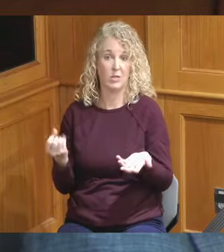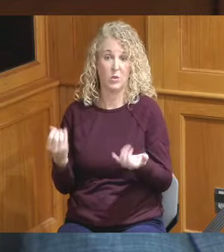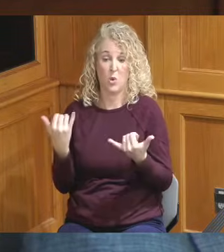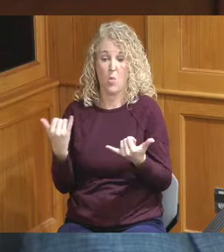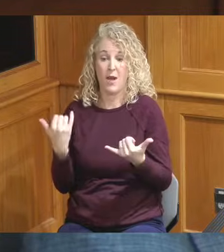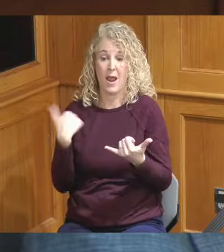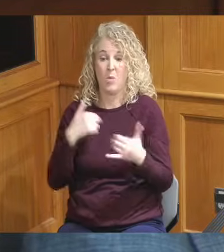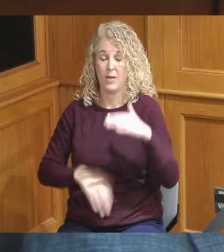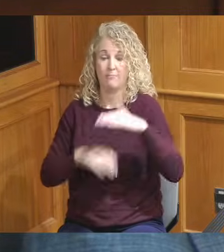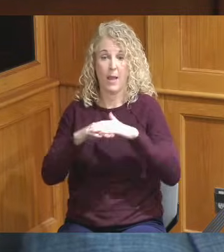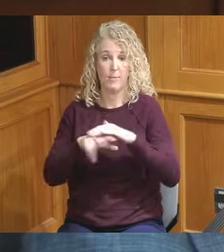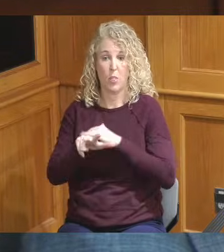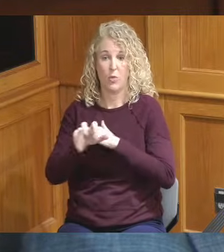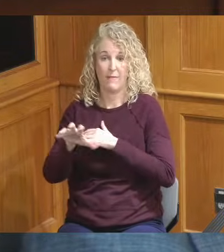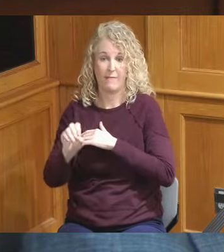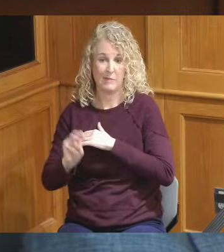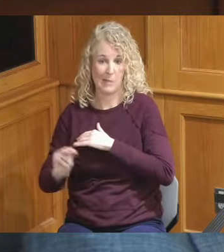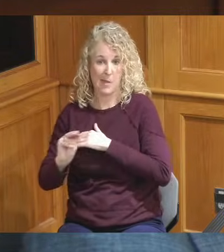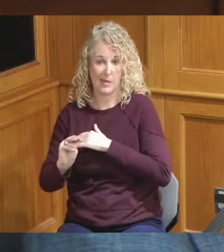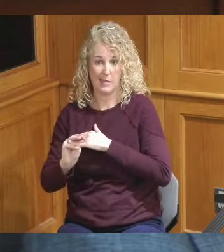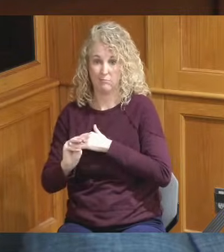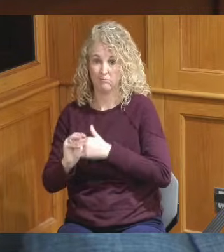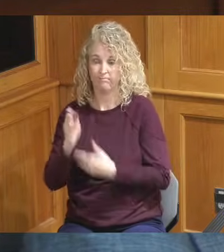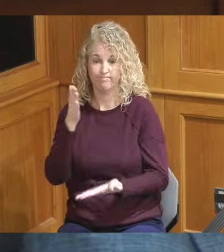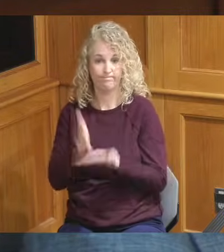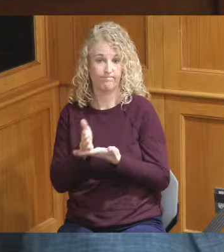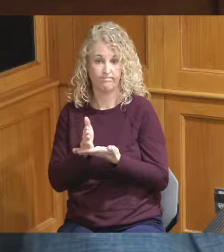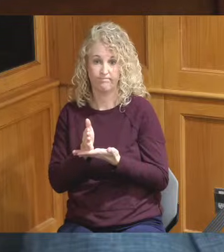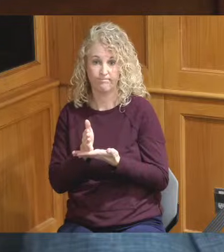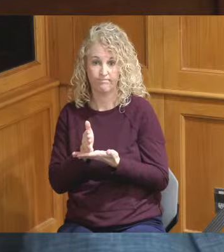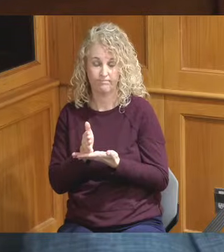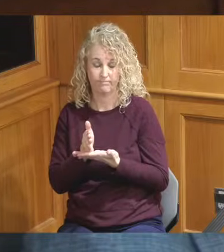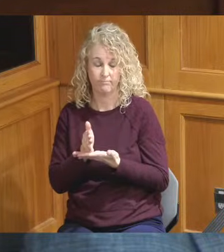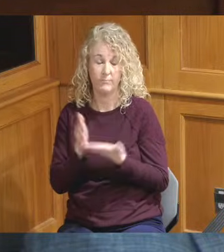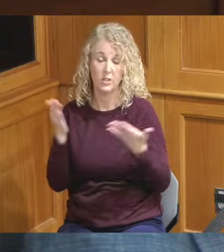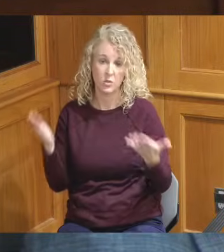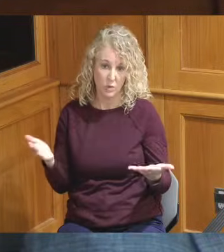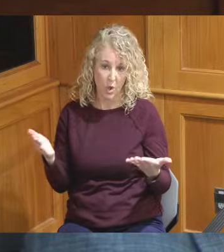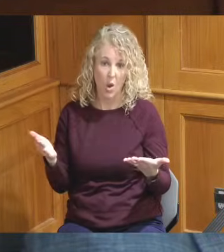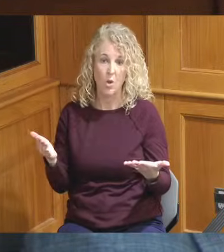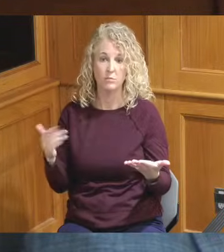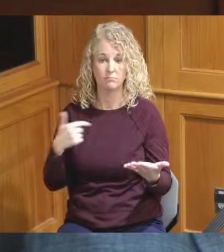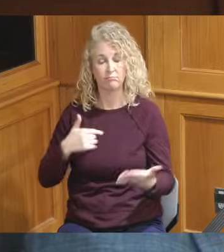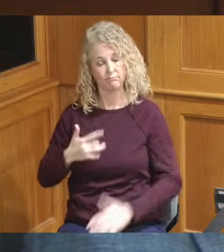that is no longer the case and so the 350 million is the cap. so I'm confident that